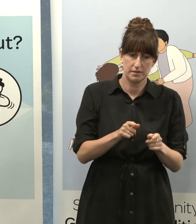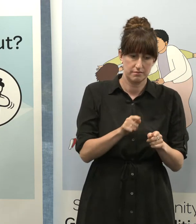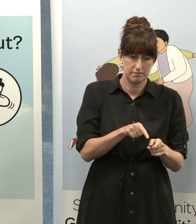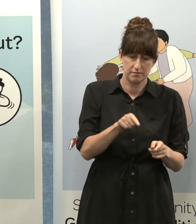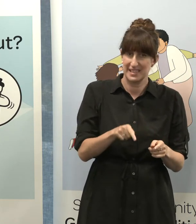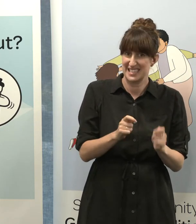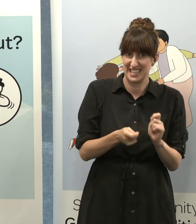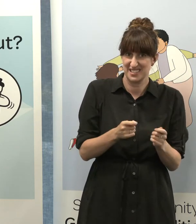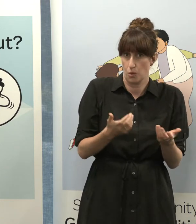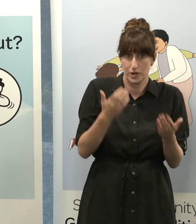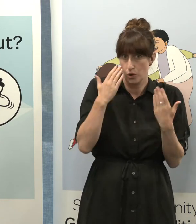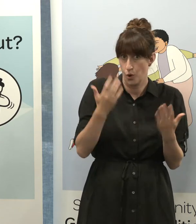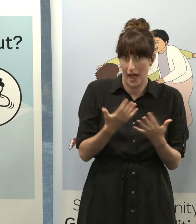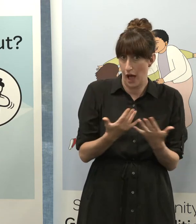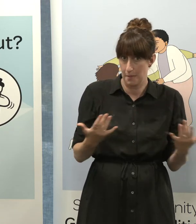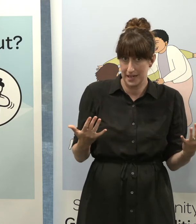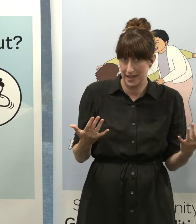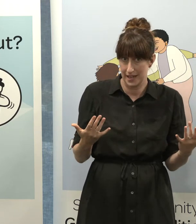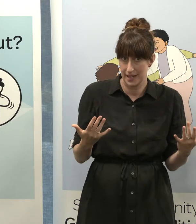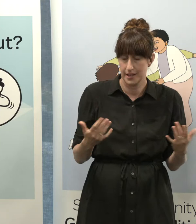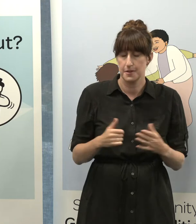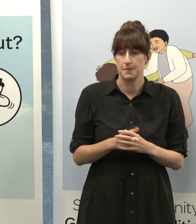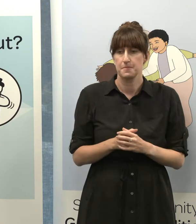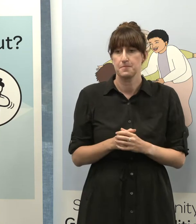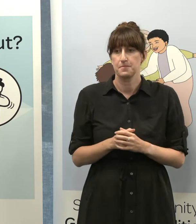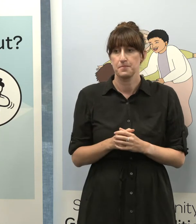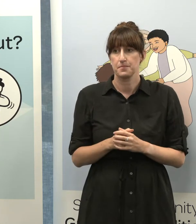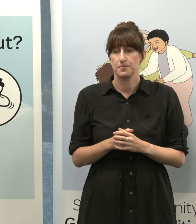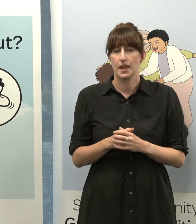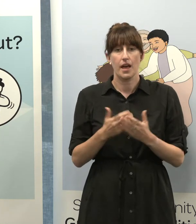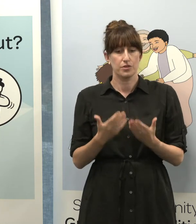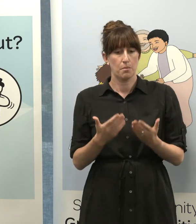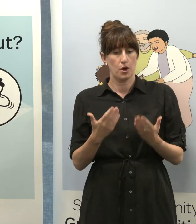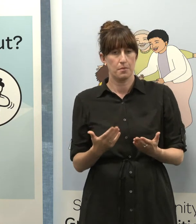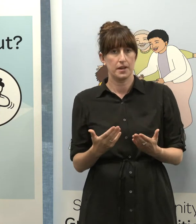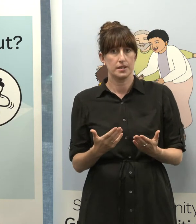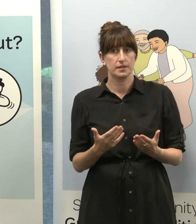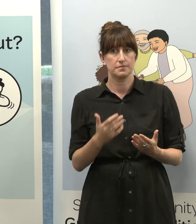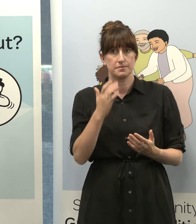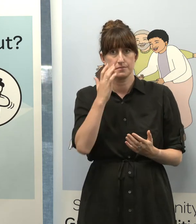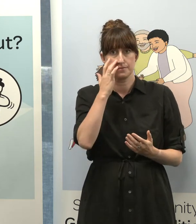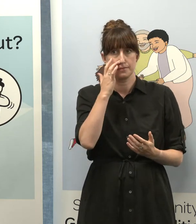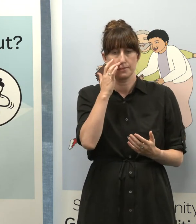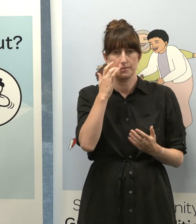are testing each day and not necessarily recording. We have got a bit of an